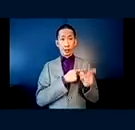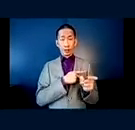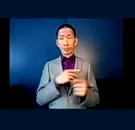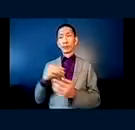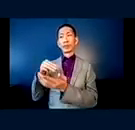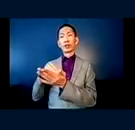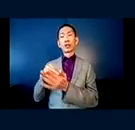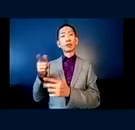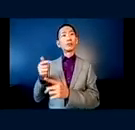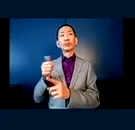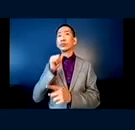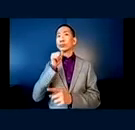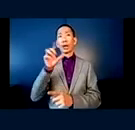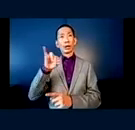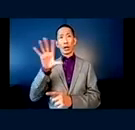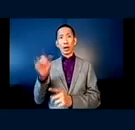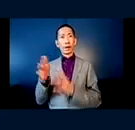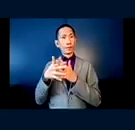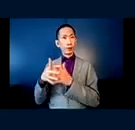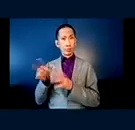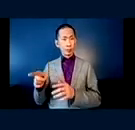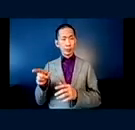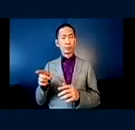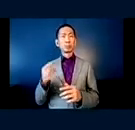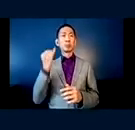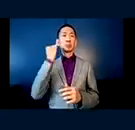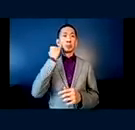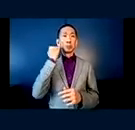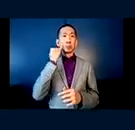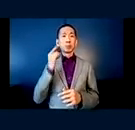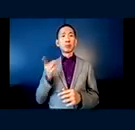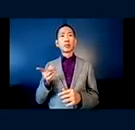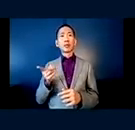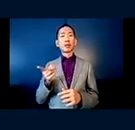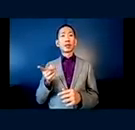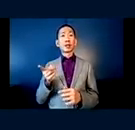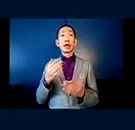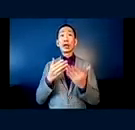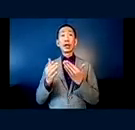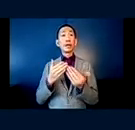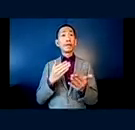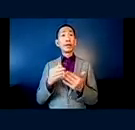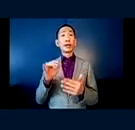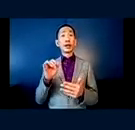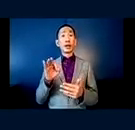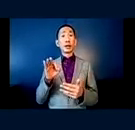PATIENTS AND THE PHYSICIAN MAY NOT BE AFRICAN AMERICAN, LET'S